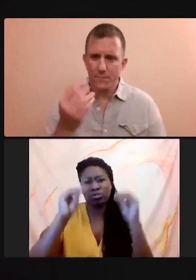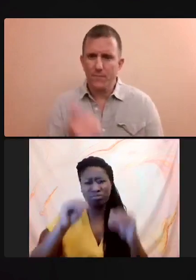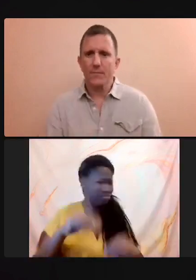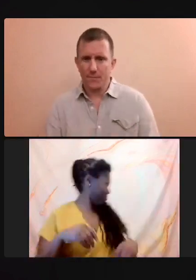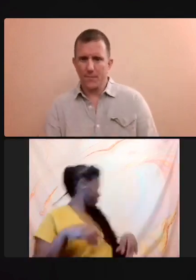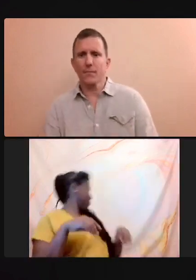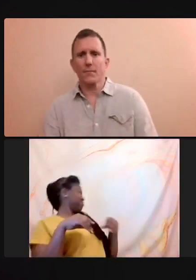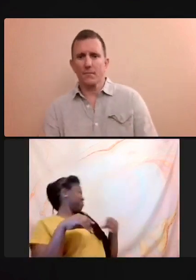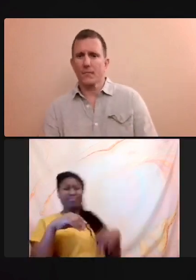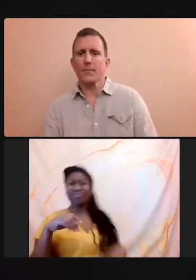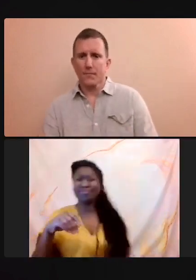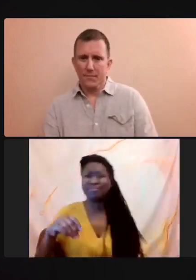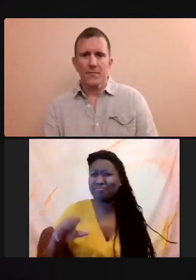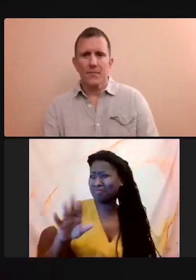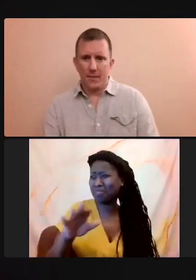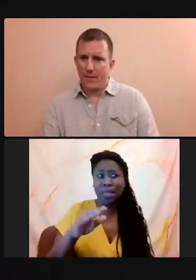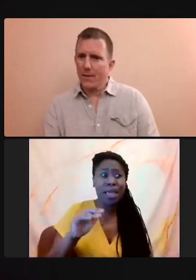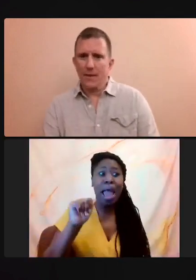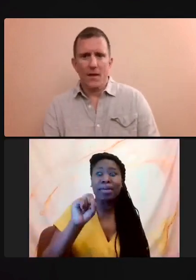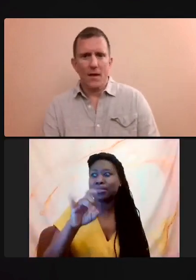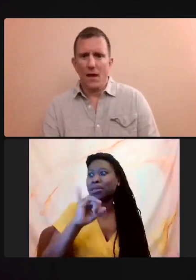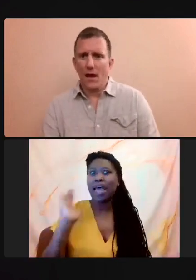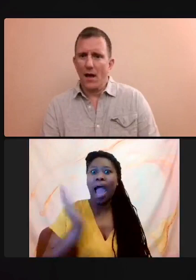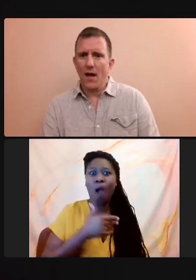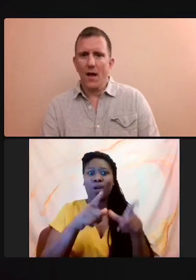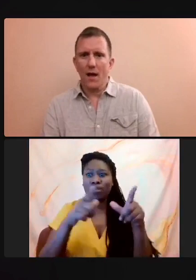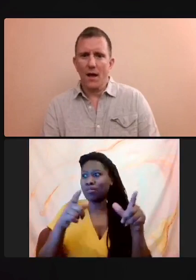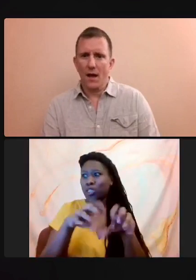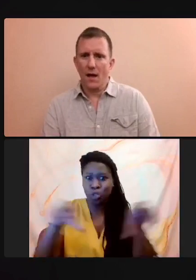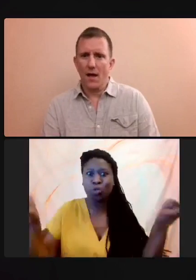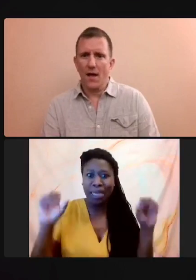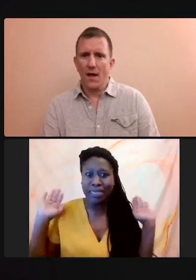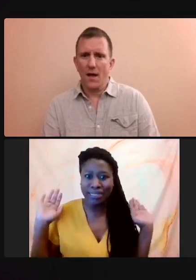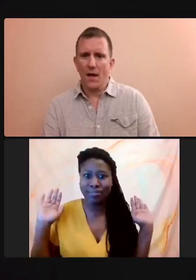But the minute that a hearing person does it, it draws people in.